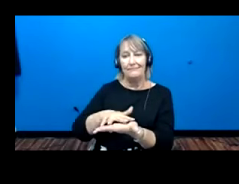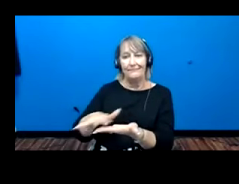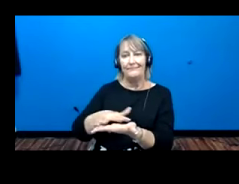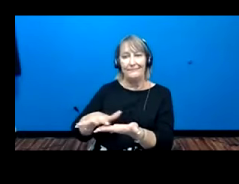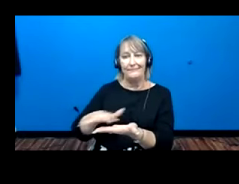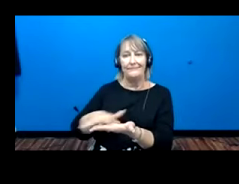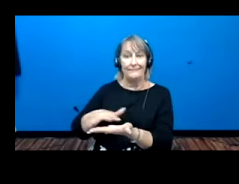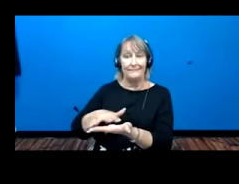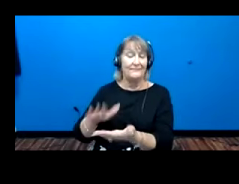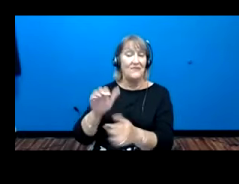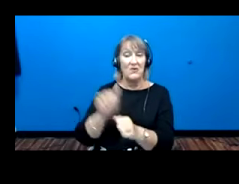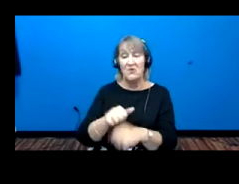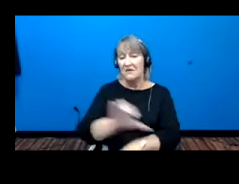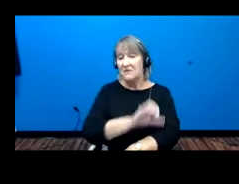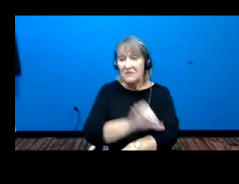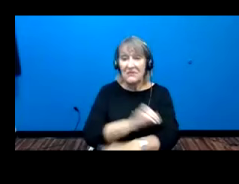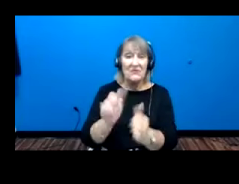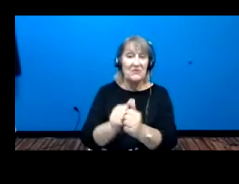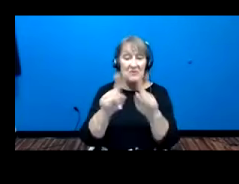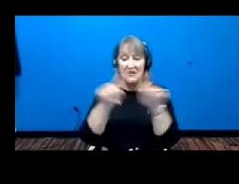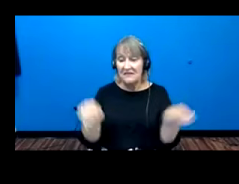and be able to get that information in real-time,